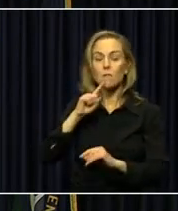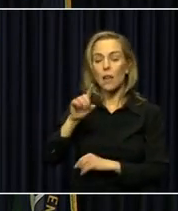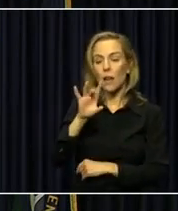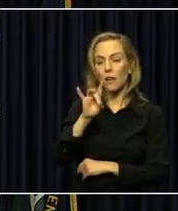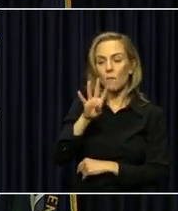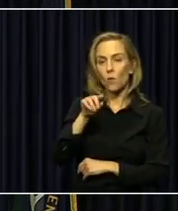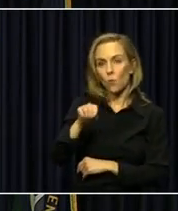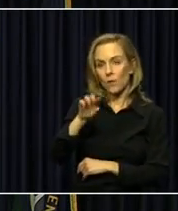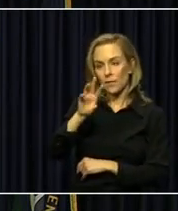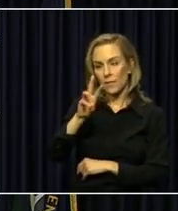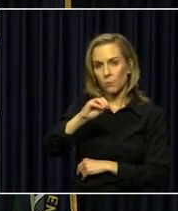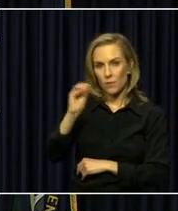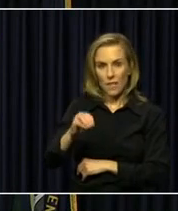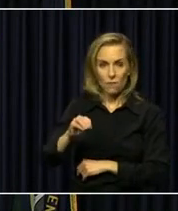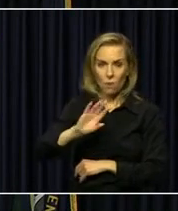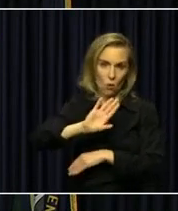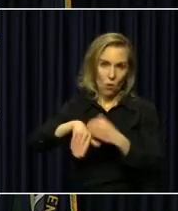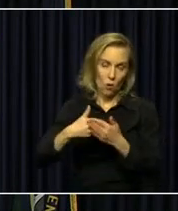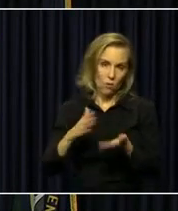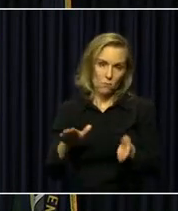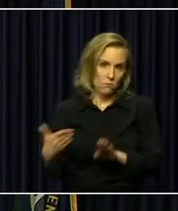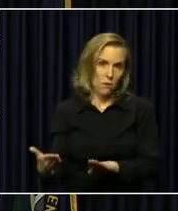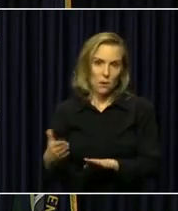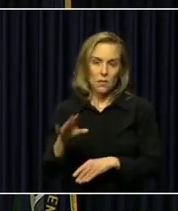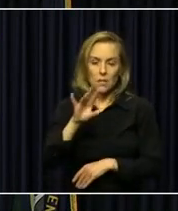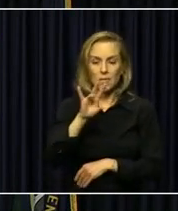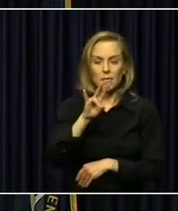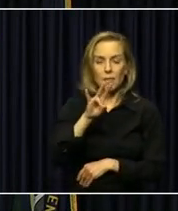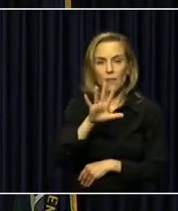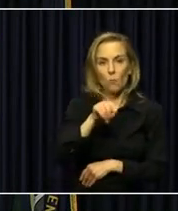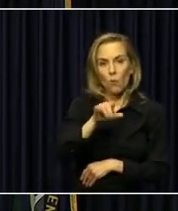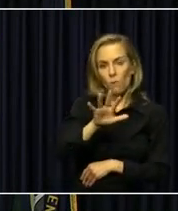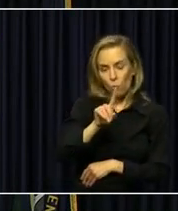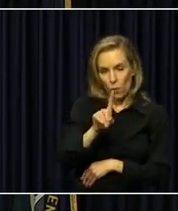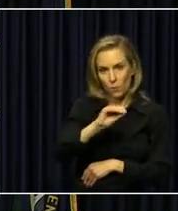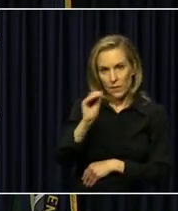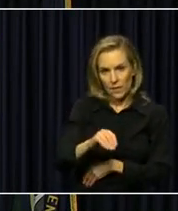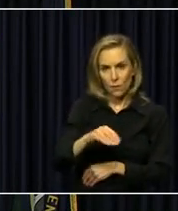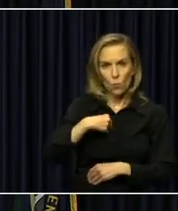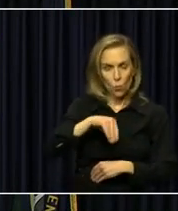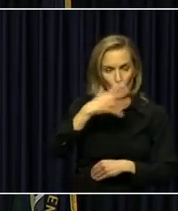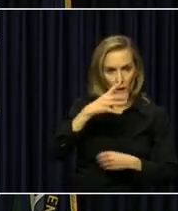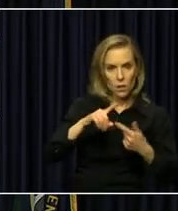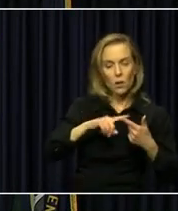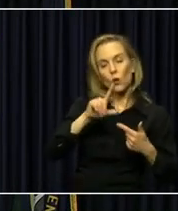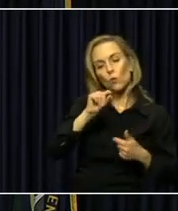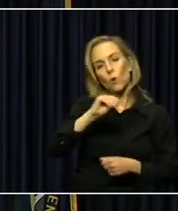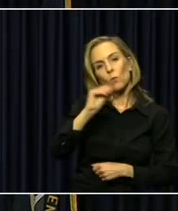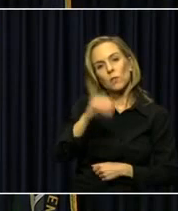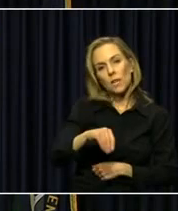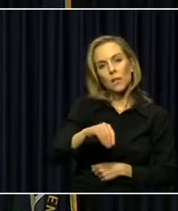SAME. NO NEW CASES, AND WE ARE HAPPY ABOUT THAT. WE DON'T HAVE SLIDE ON THIS BUT